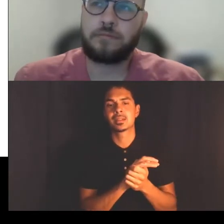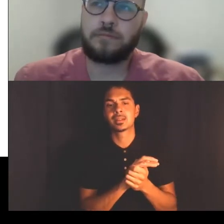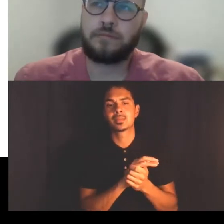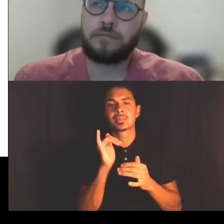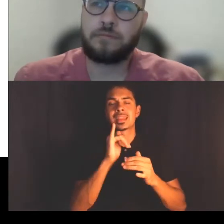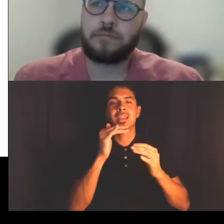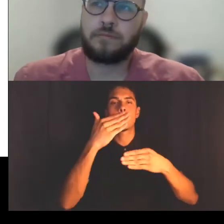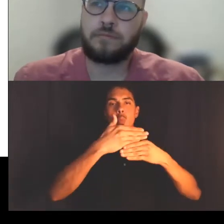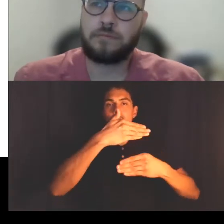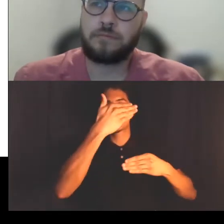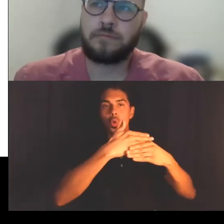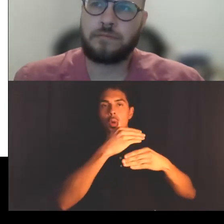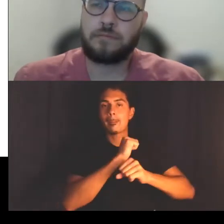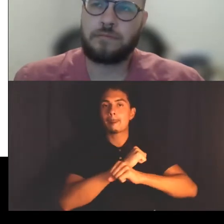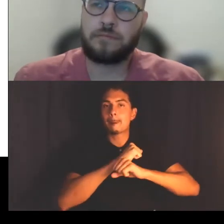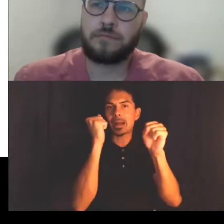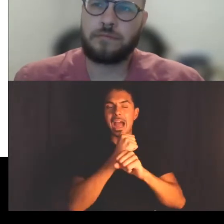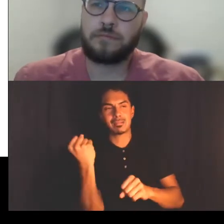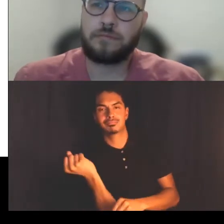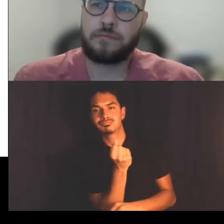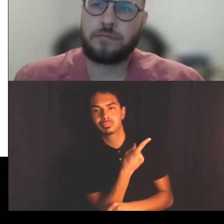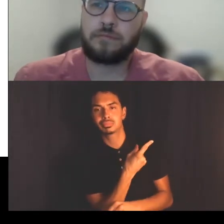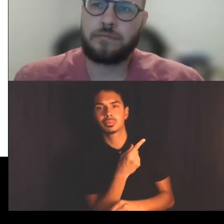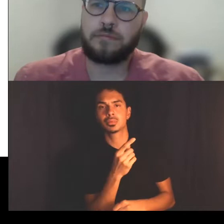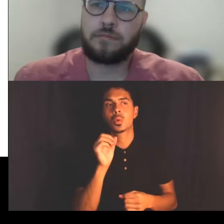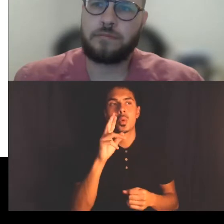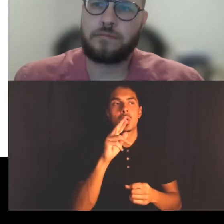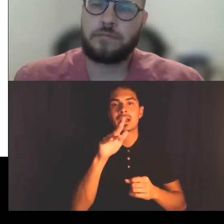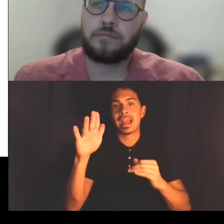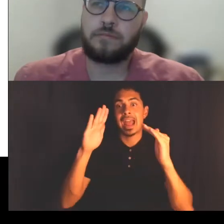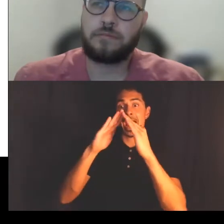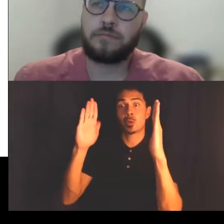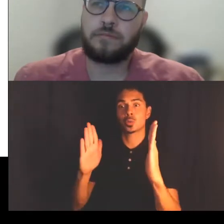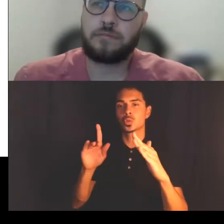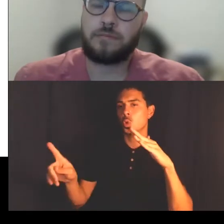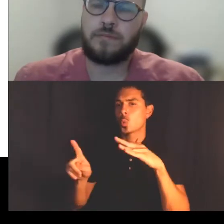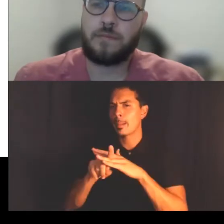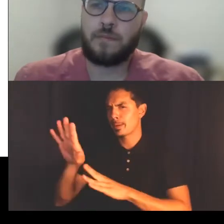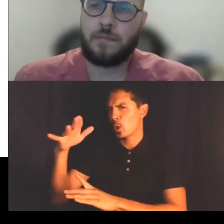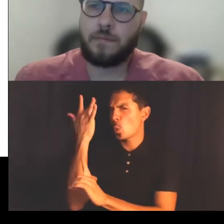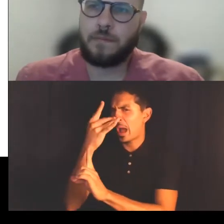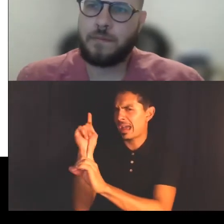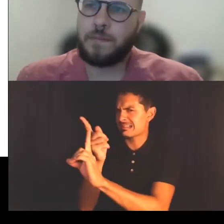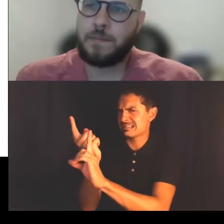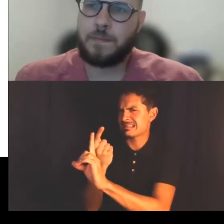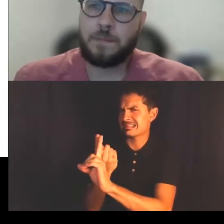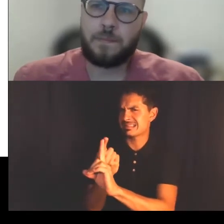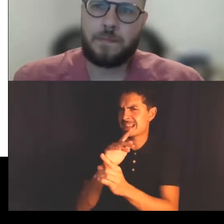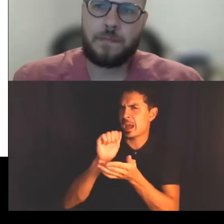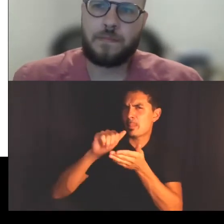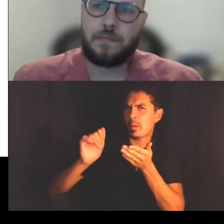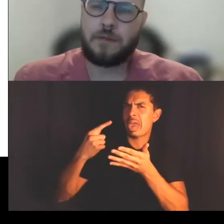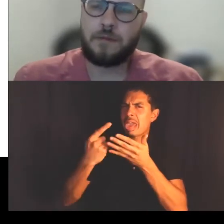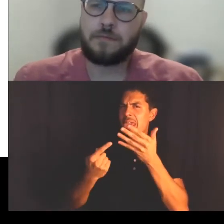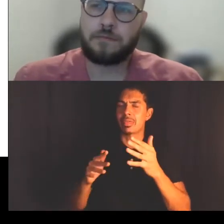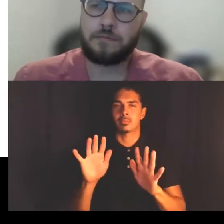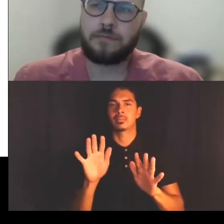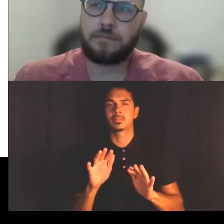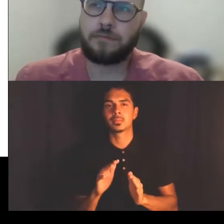or people showing up are their houses, but what we're now seeing is more of that digital thing,